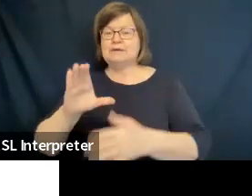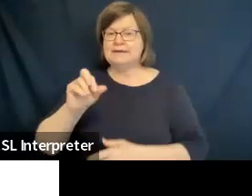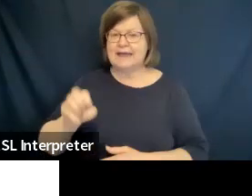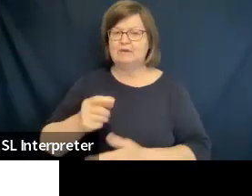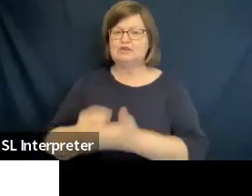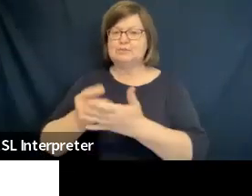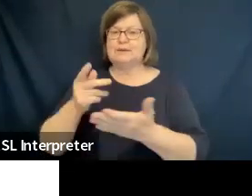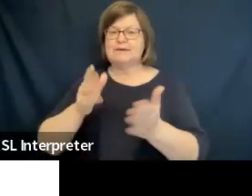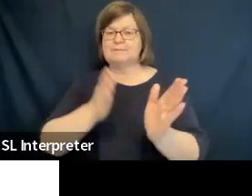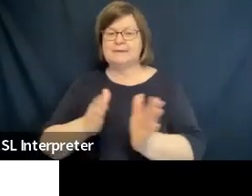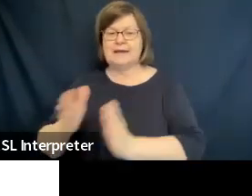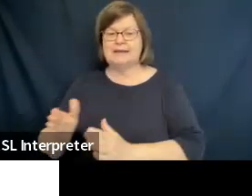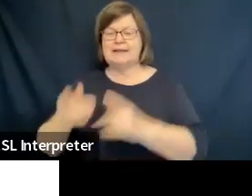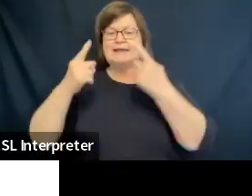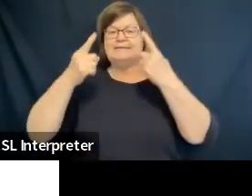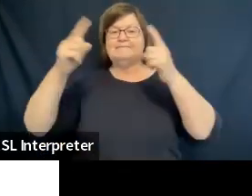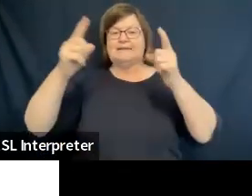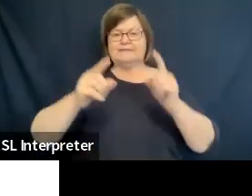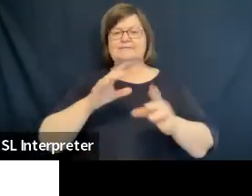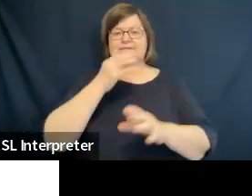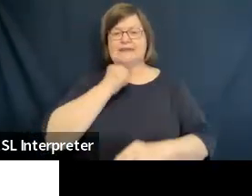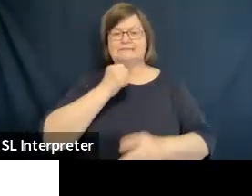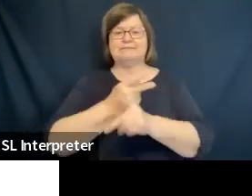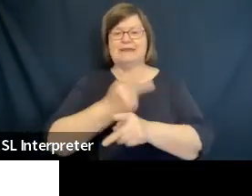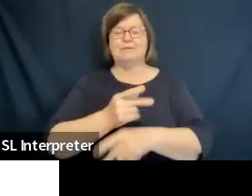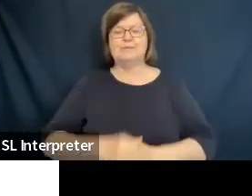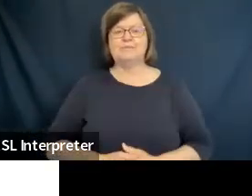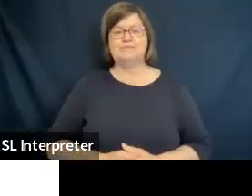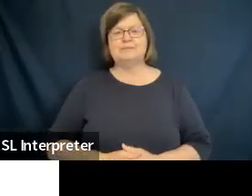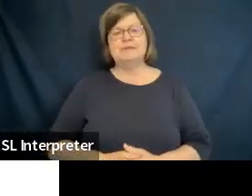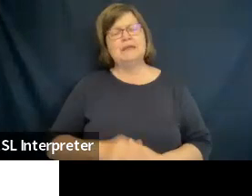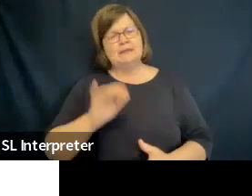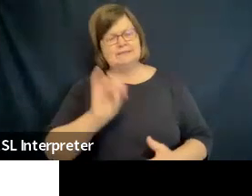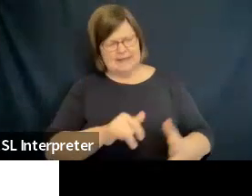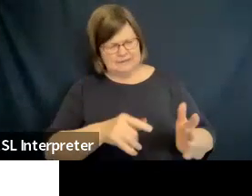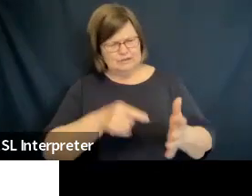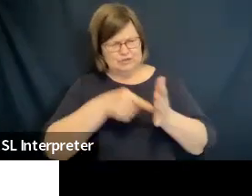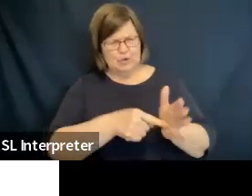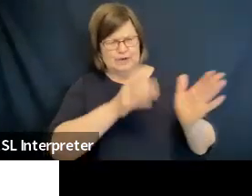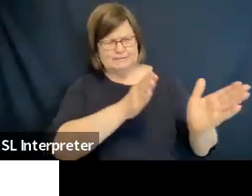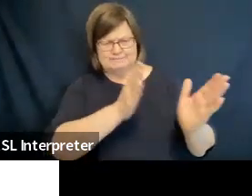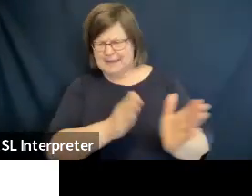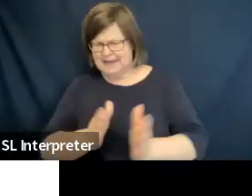plan and effective care. The literature review revealed patterns of inaccessibility, especially